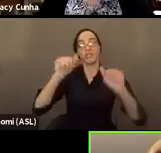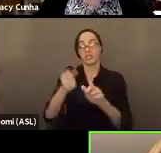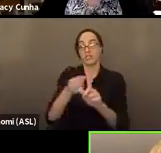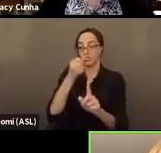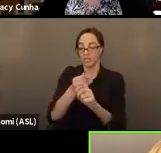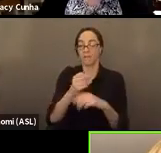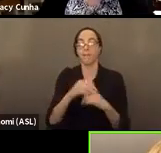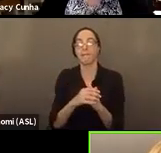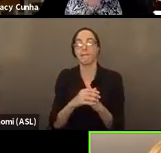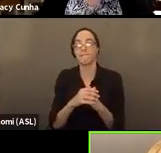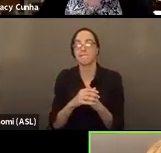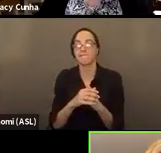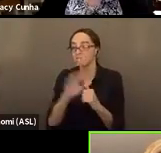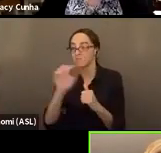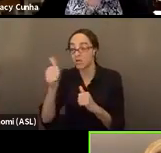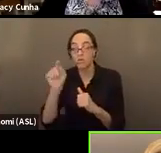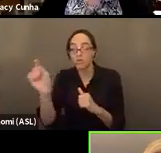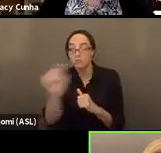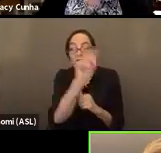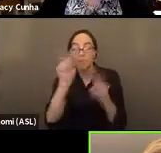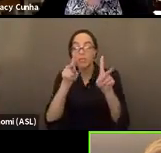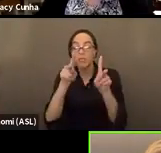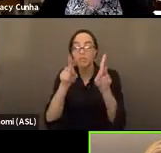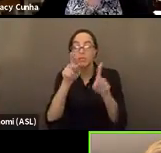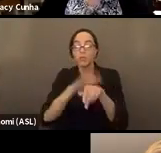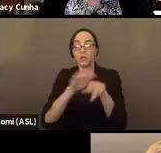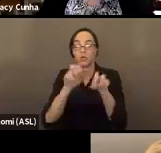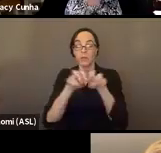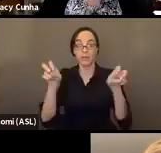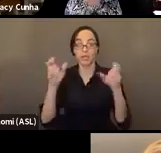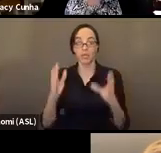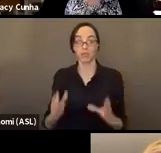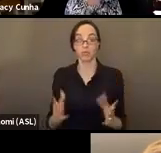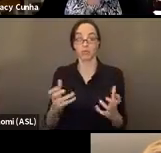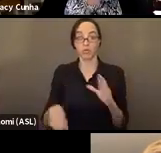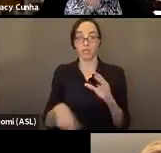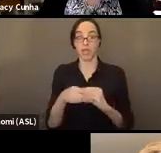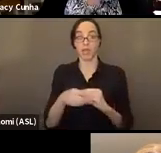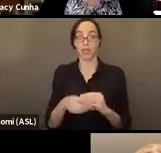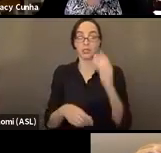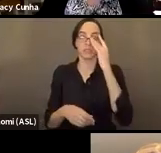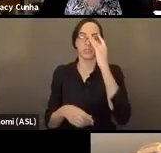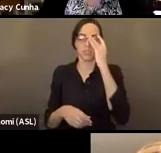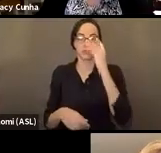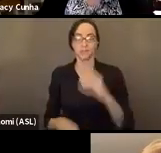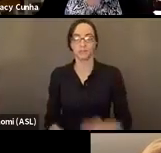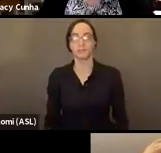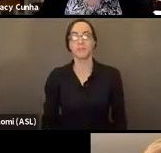add that you haven't had a chance yet to add well just i was on mute there for a few minutes and i